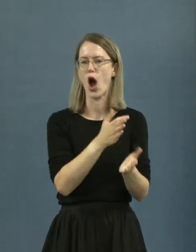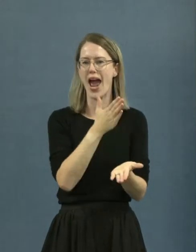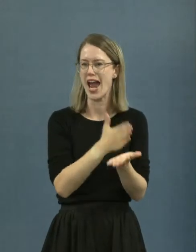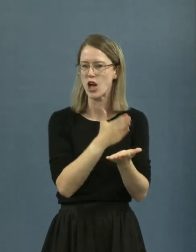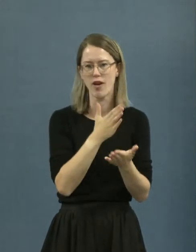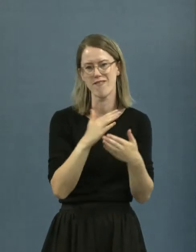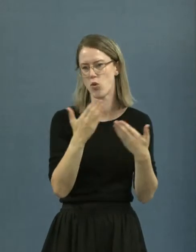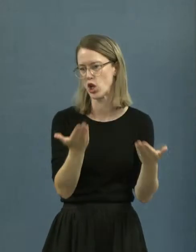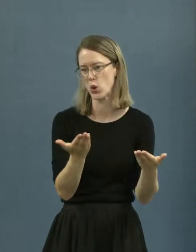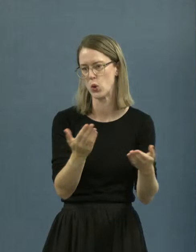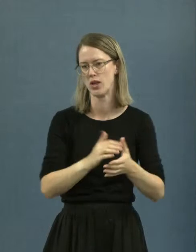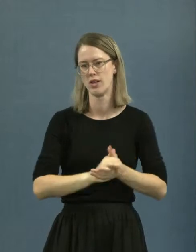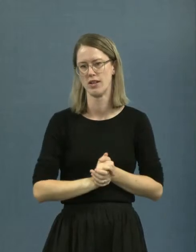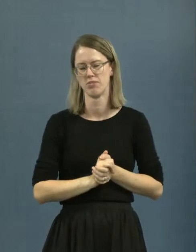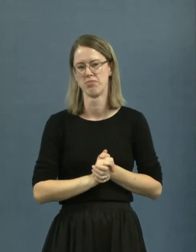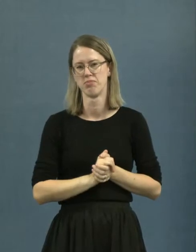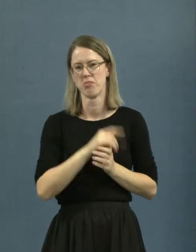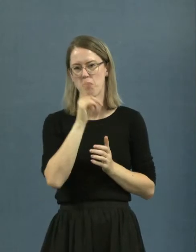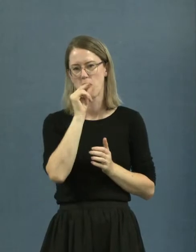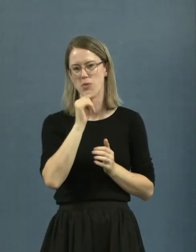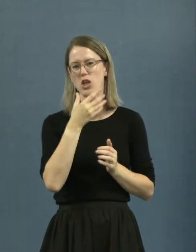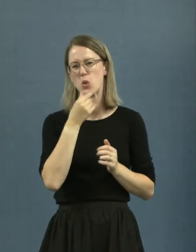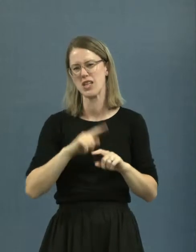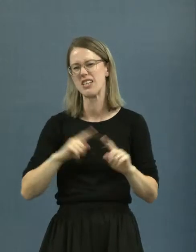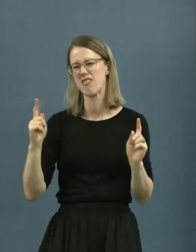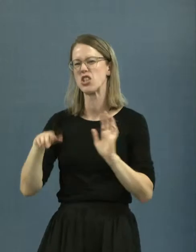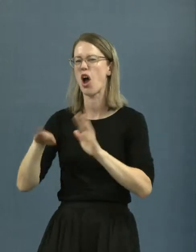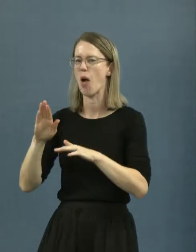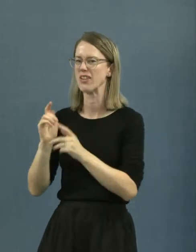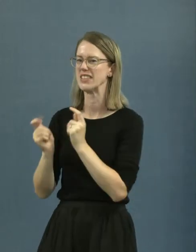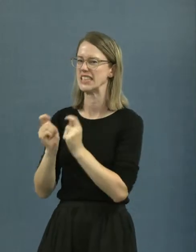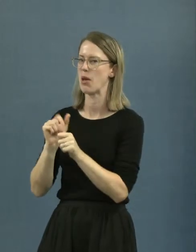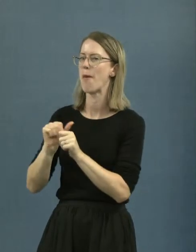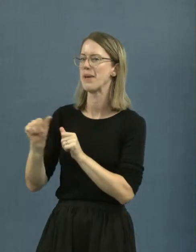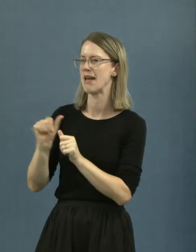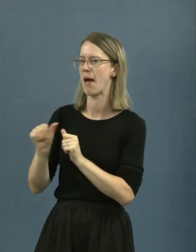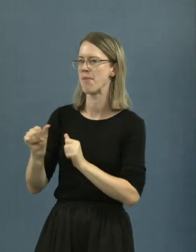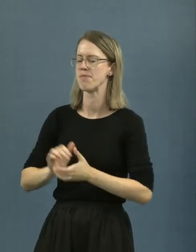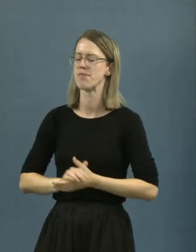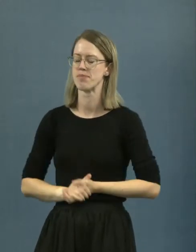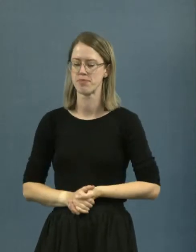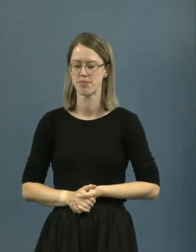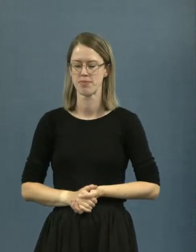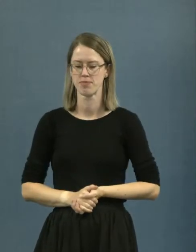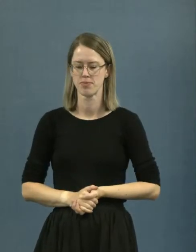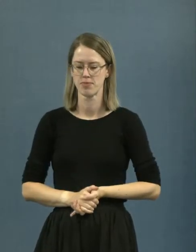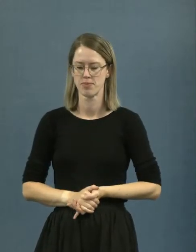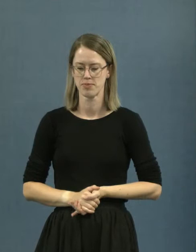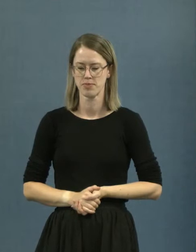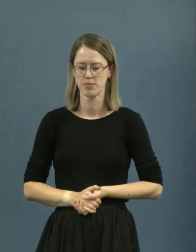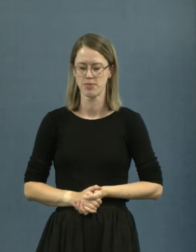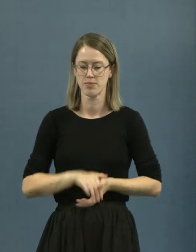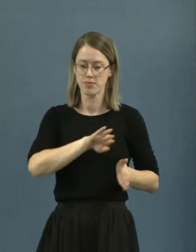exemption or consideration of some different types of testin.